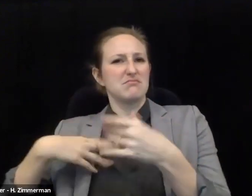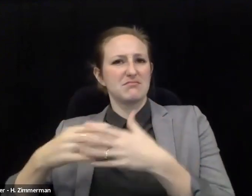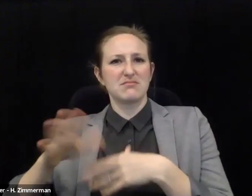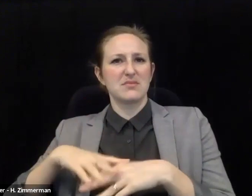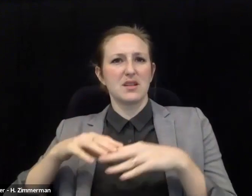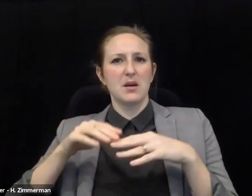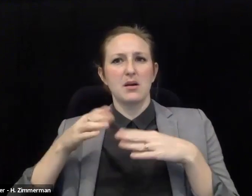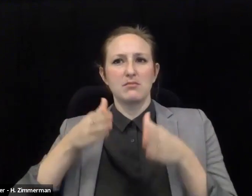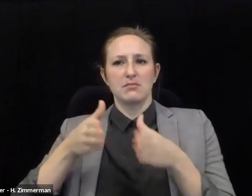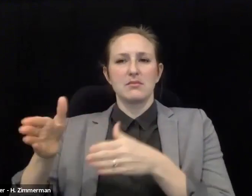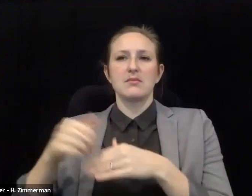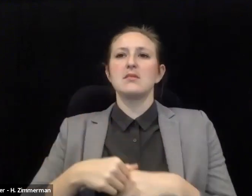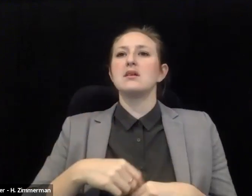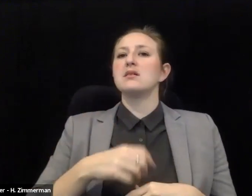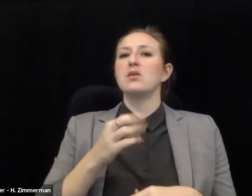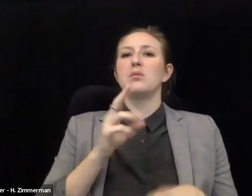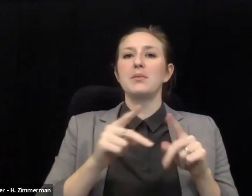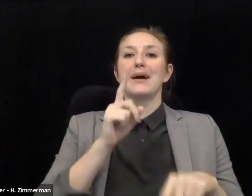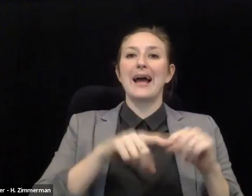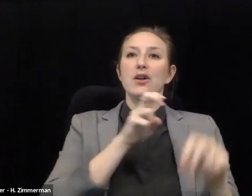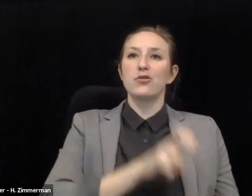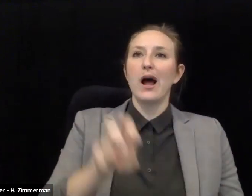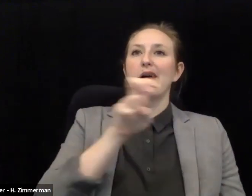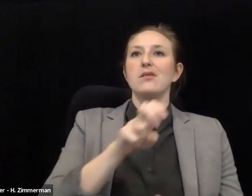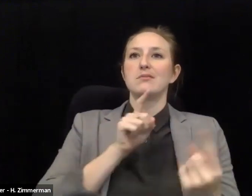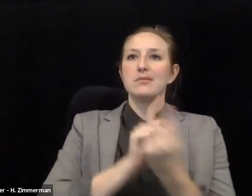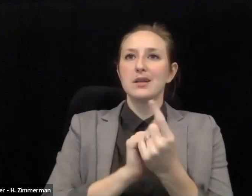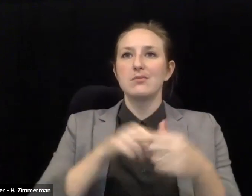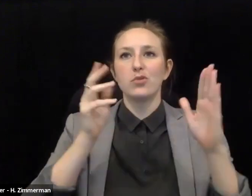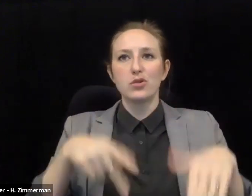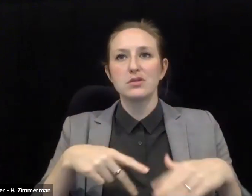ability to meet in person is no longer there, and for, you know,